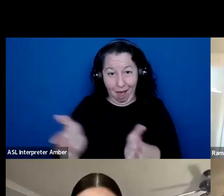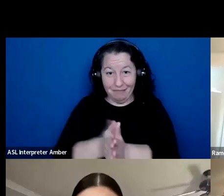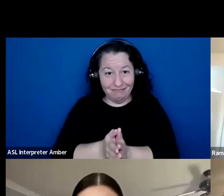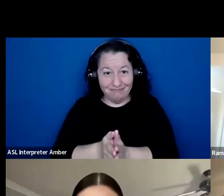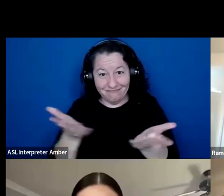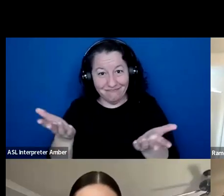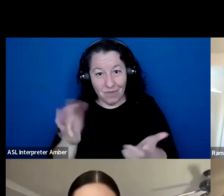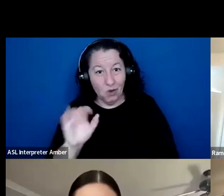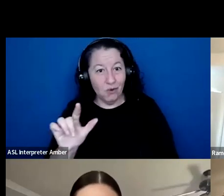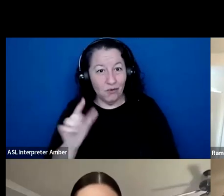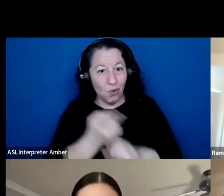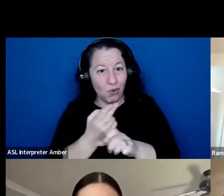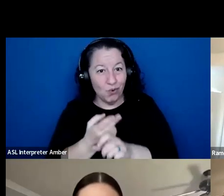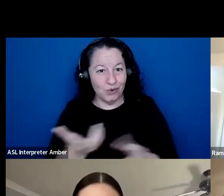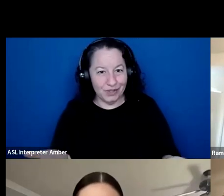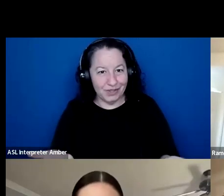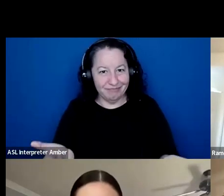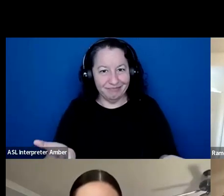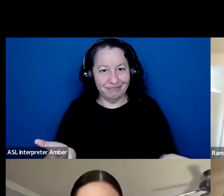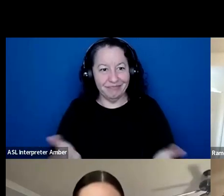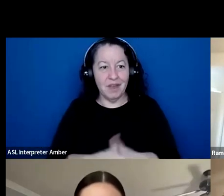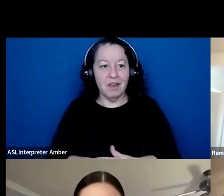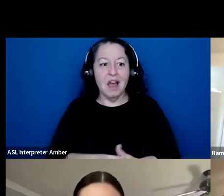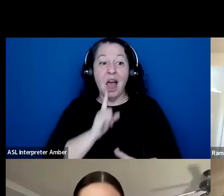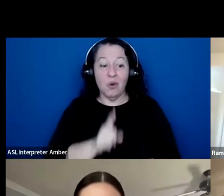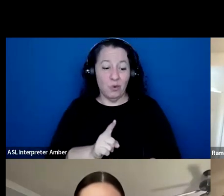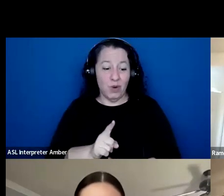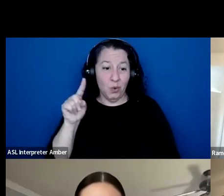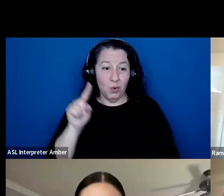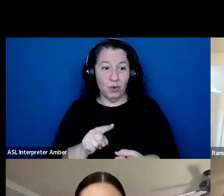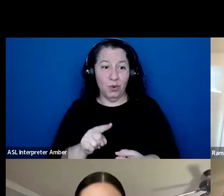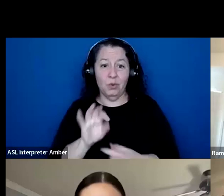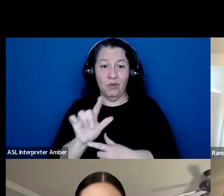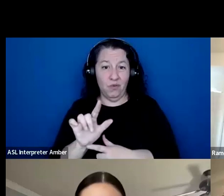fuel use and what really reduces fuel use is reduced activities